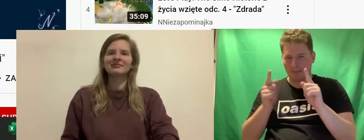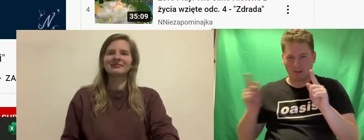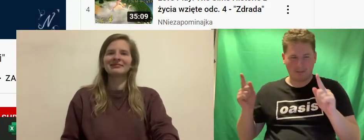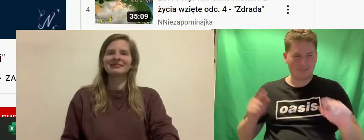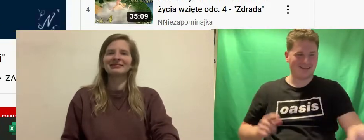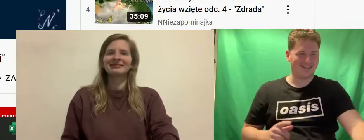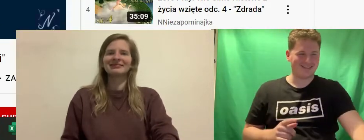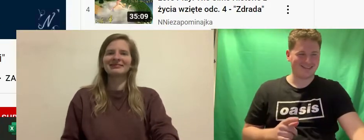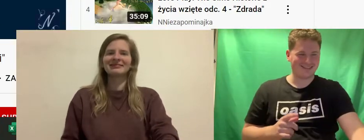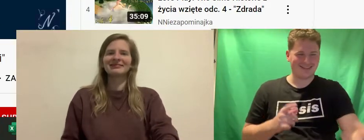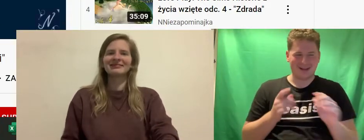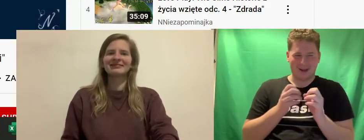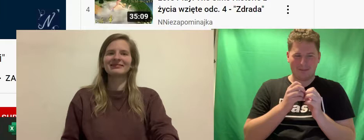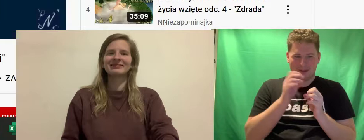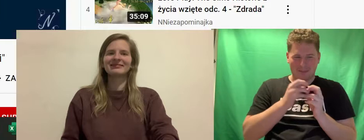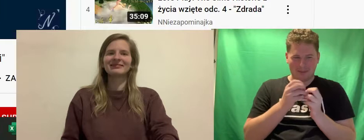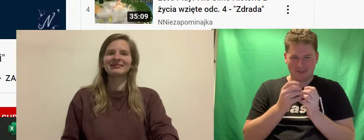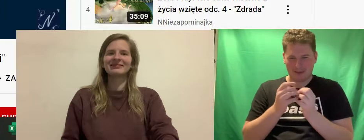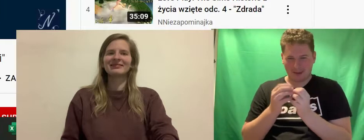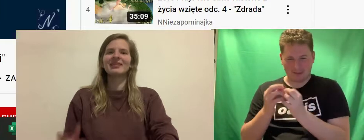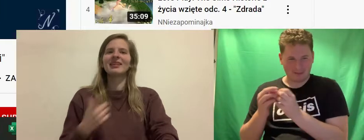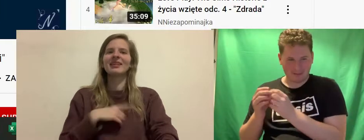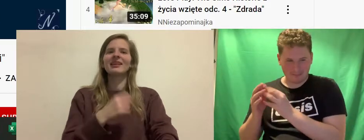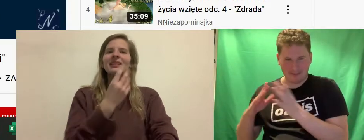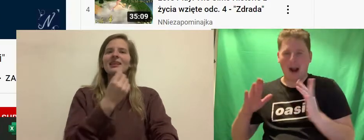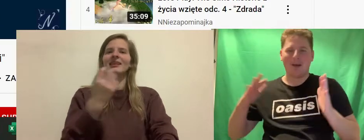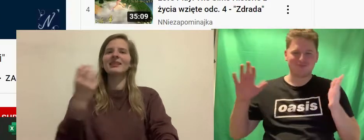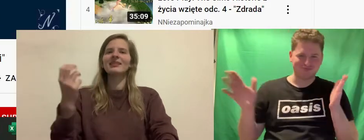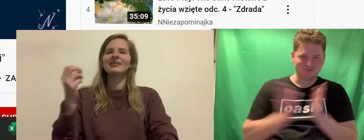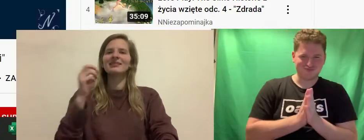A: oh yeah! this is how loading a game looks like!